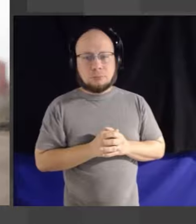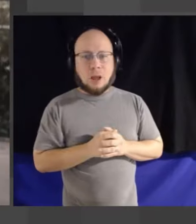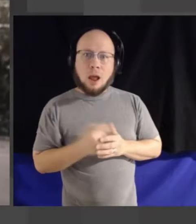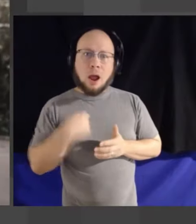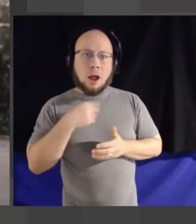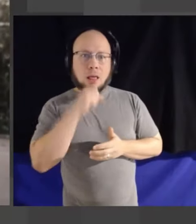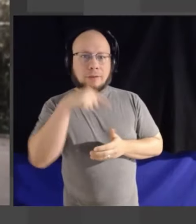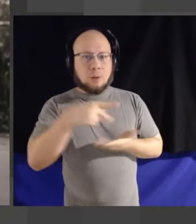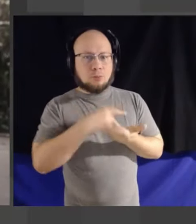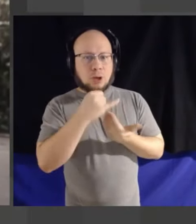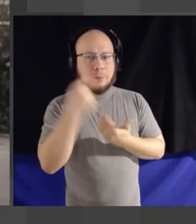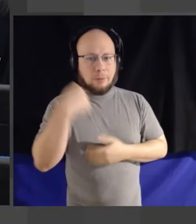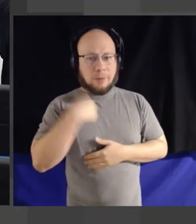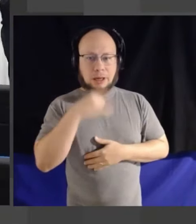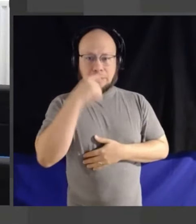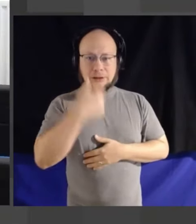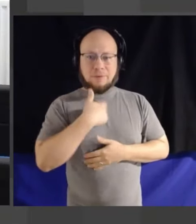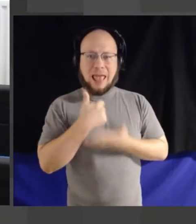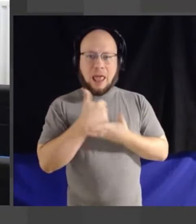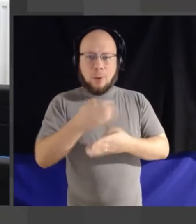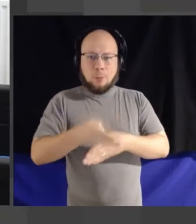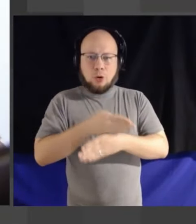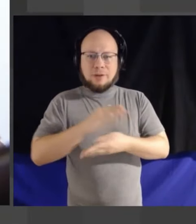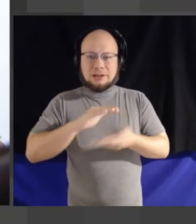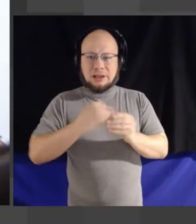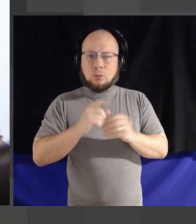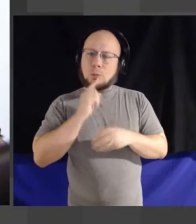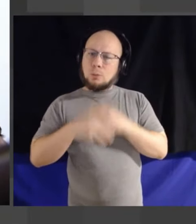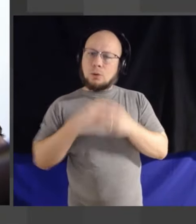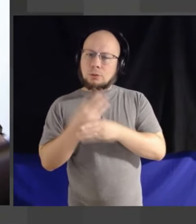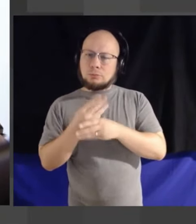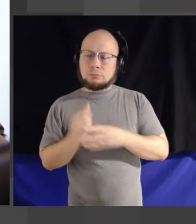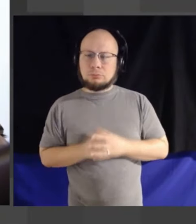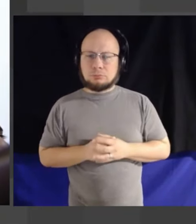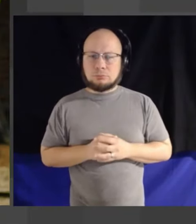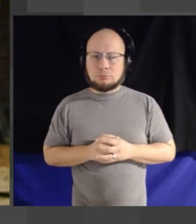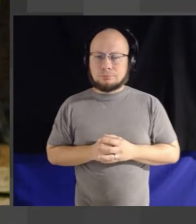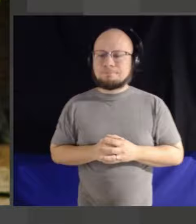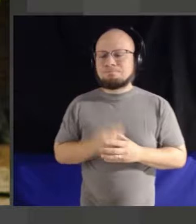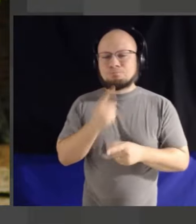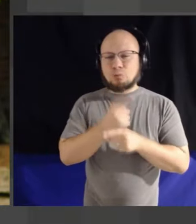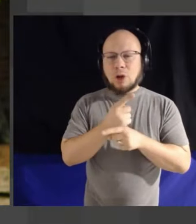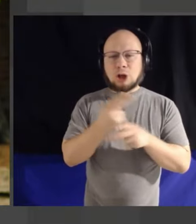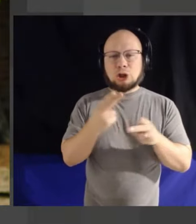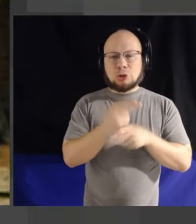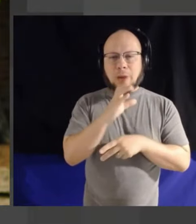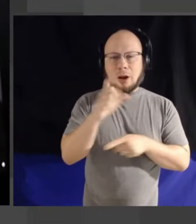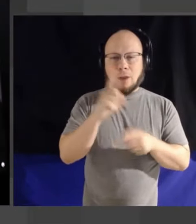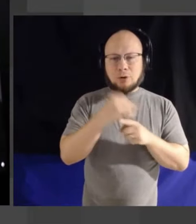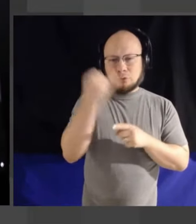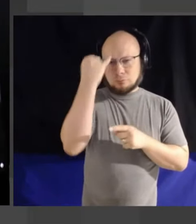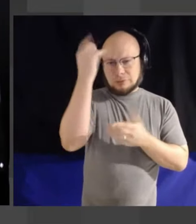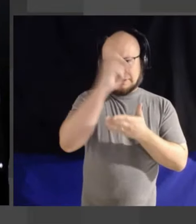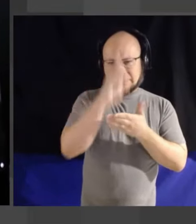BECAUSE EVEN THE LITTLE KIDS LIKE ME COULD HELP MAKE THE CITY A BETTER PLACE. THEY GOT TO USE MINECRAFT TO SKETCH AND TRY DIFFERENT